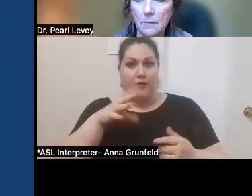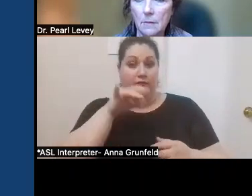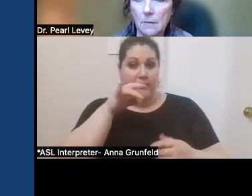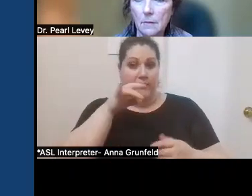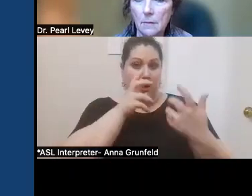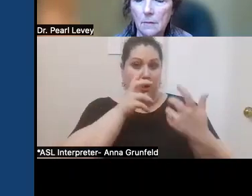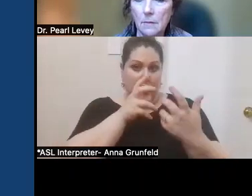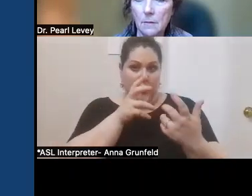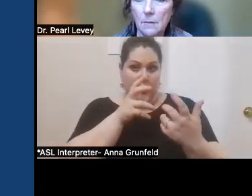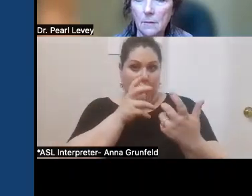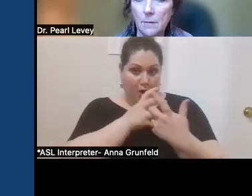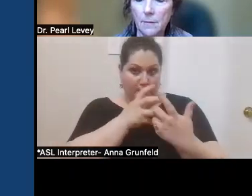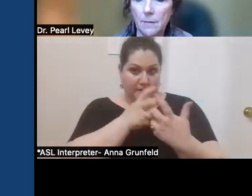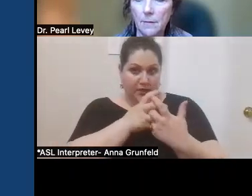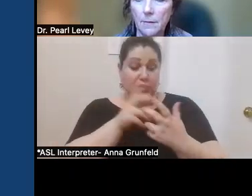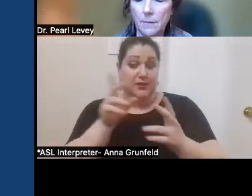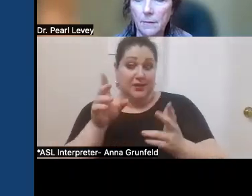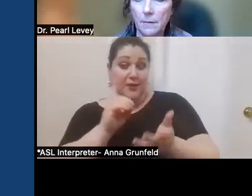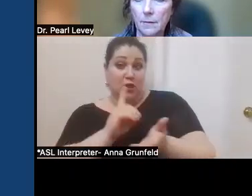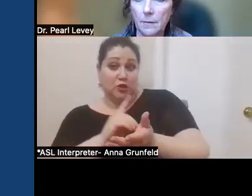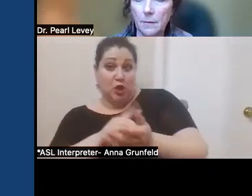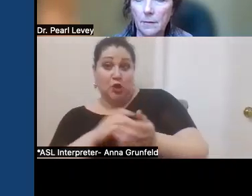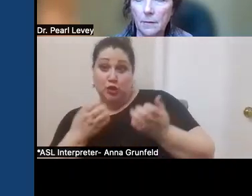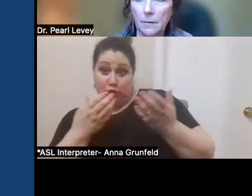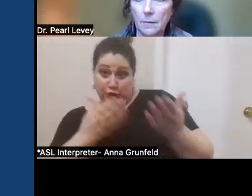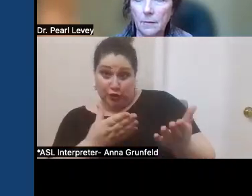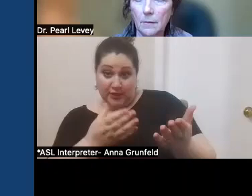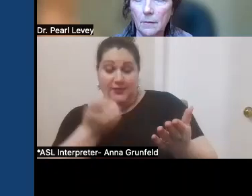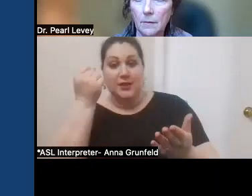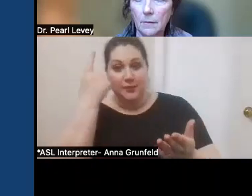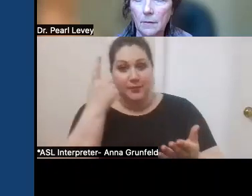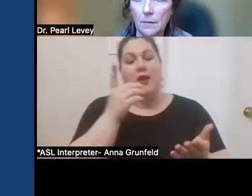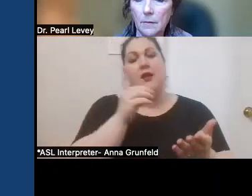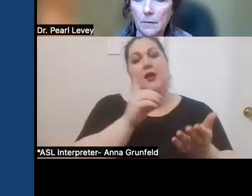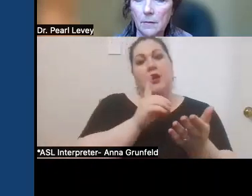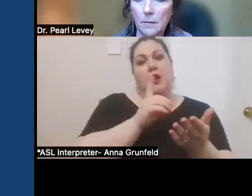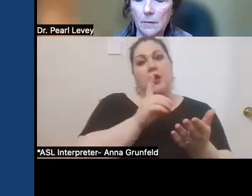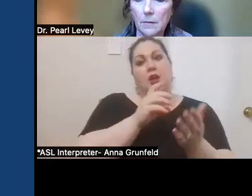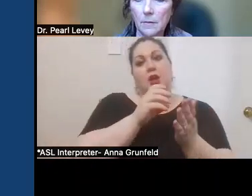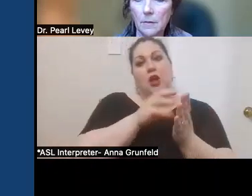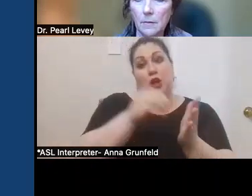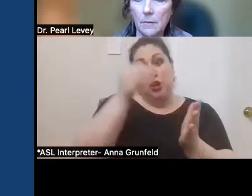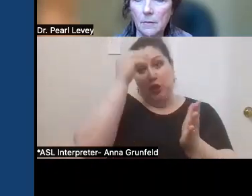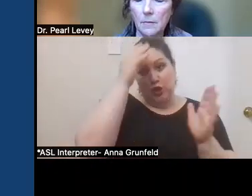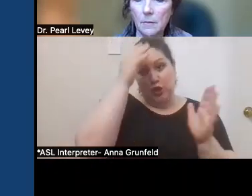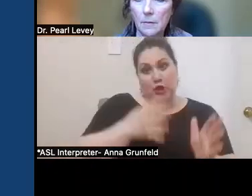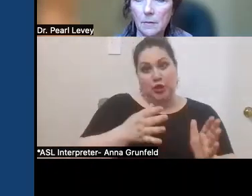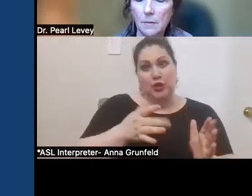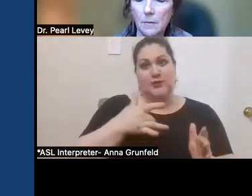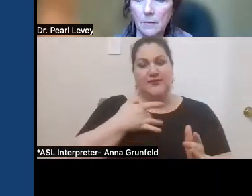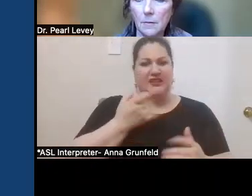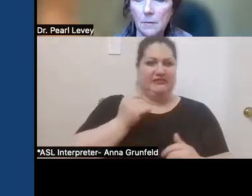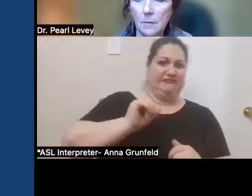physicians as they were reluctant to, based on stigma and fear or negative evaluations.